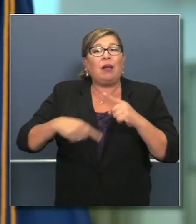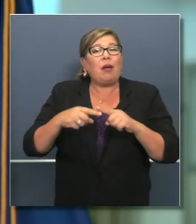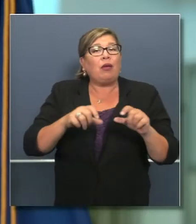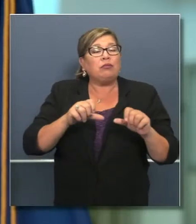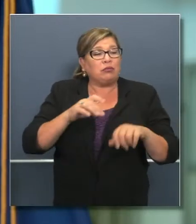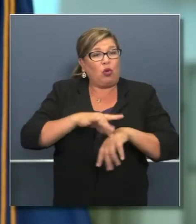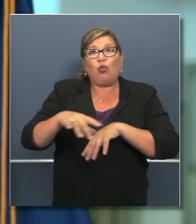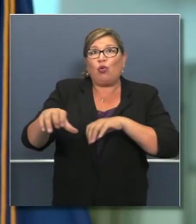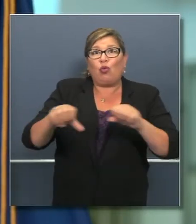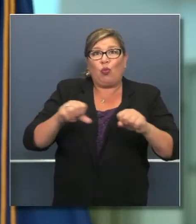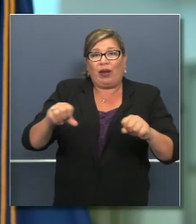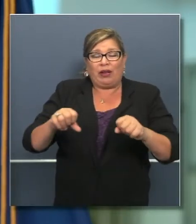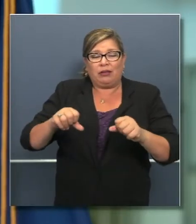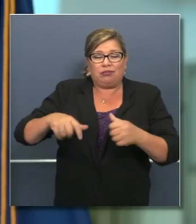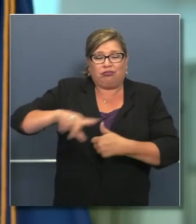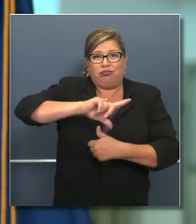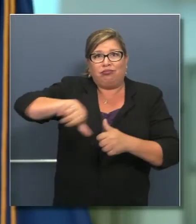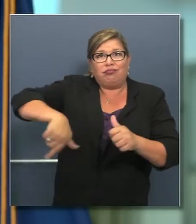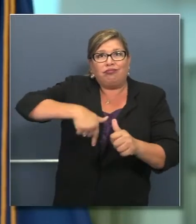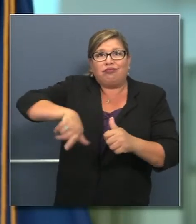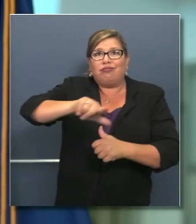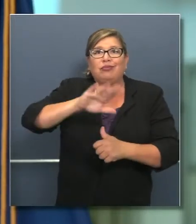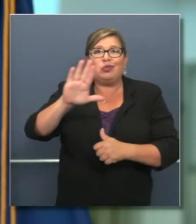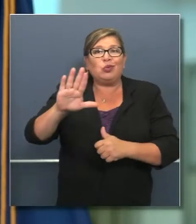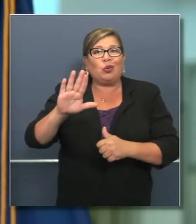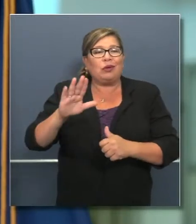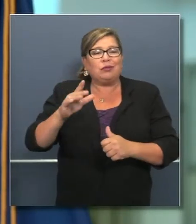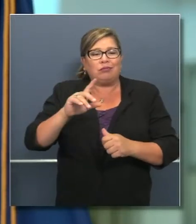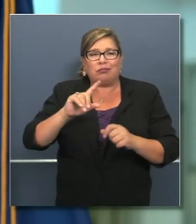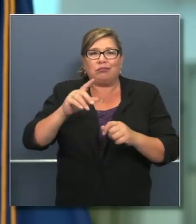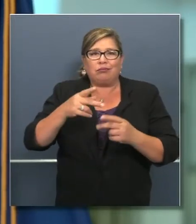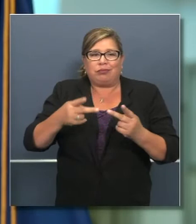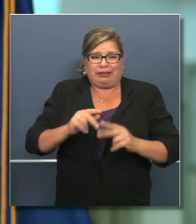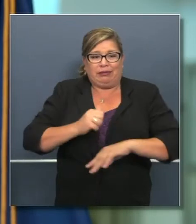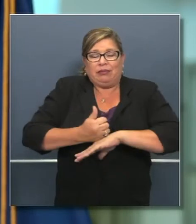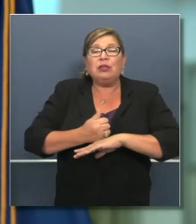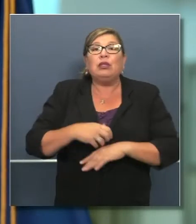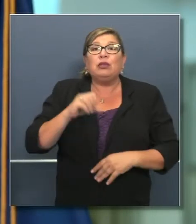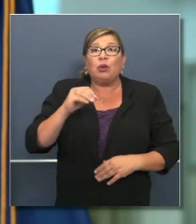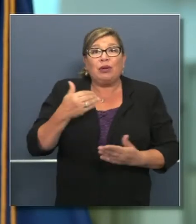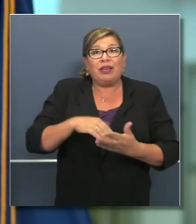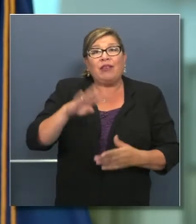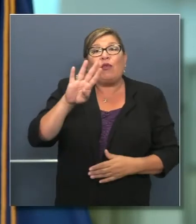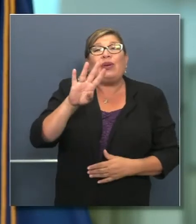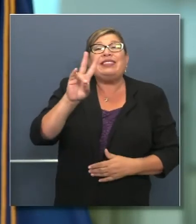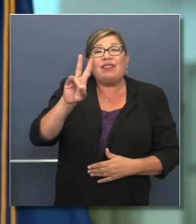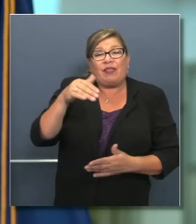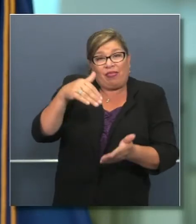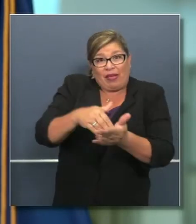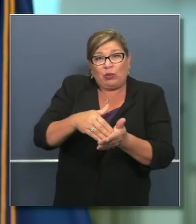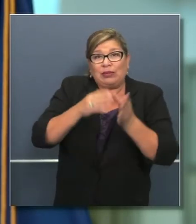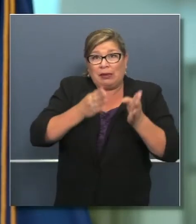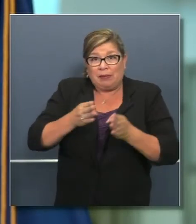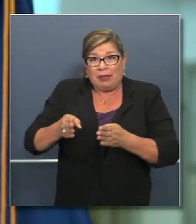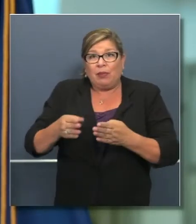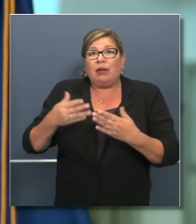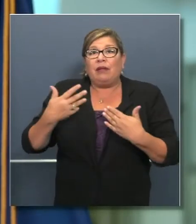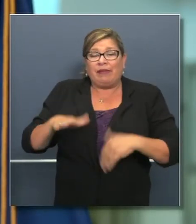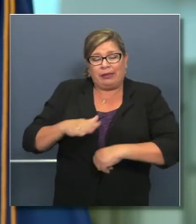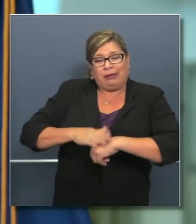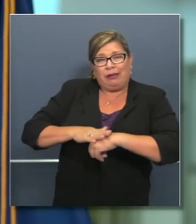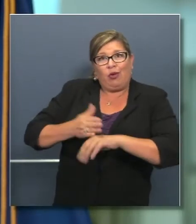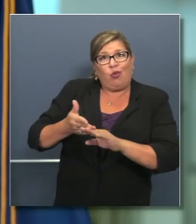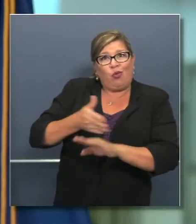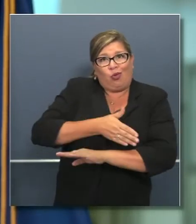in and around your area 47 thousand people were alerted under this app the 5.8 earthquake occurred